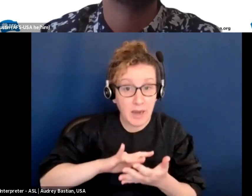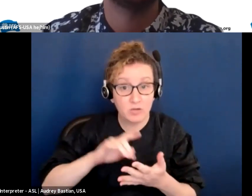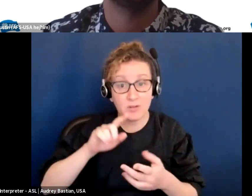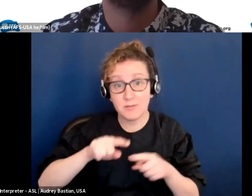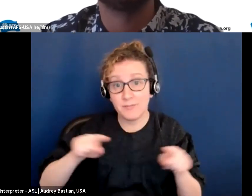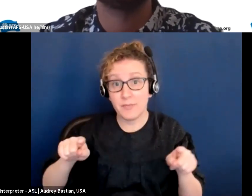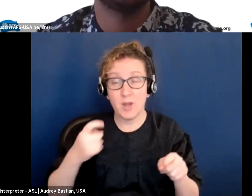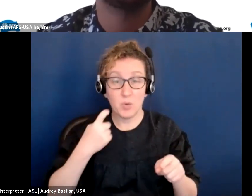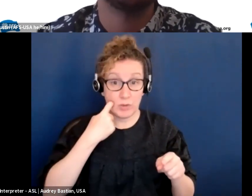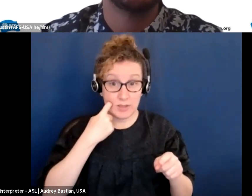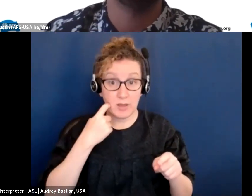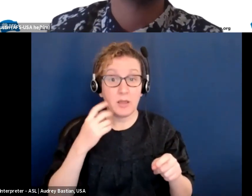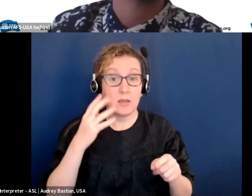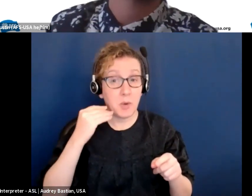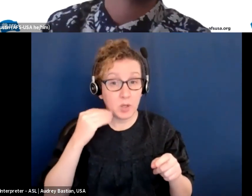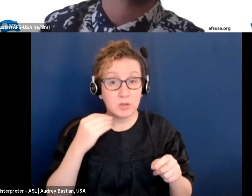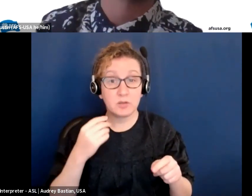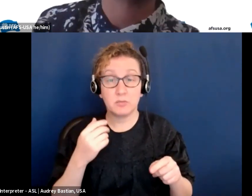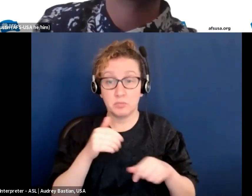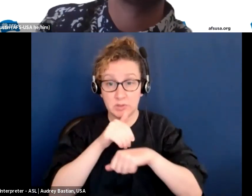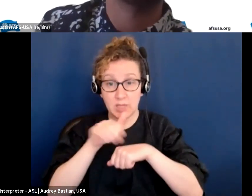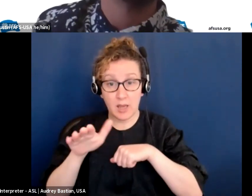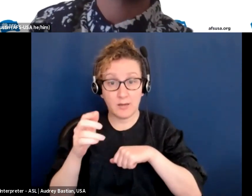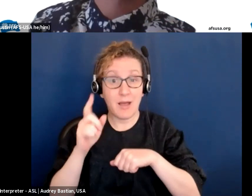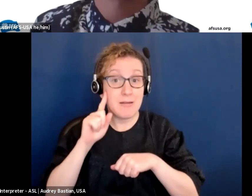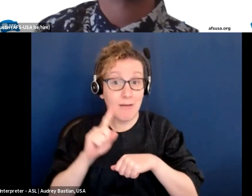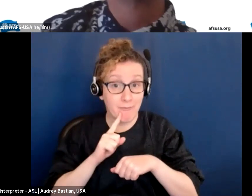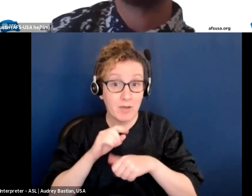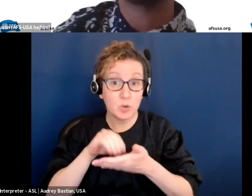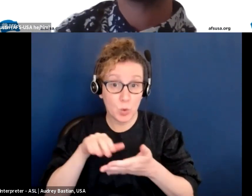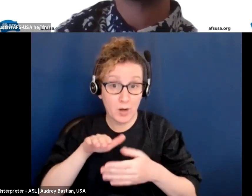we had experience where we were able to send a deaf student abroad to Argentina.